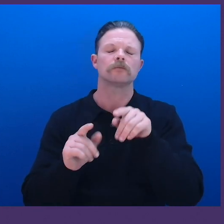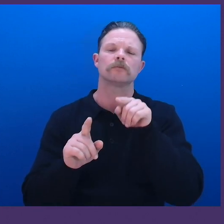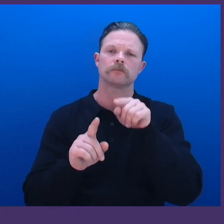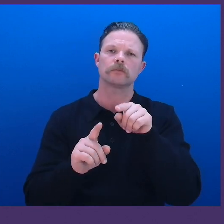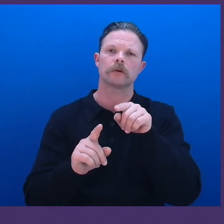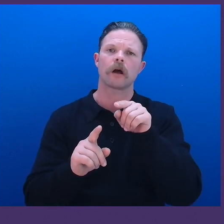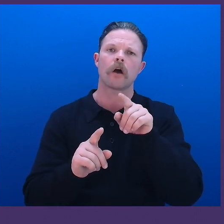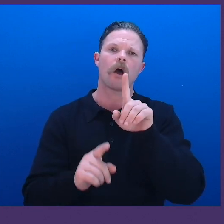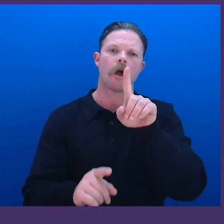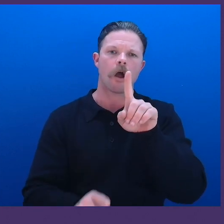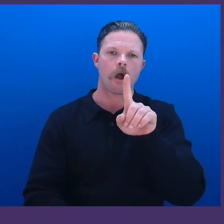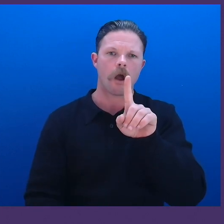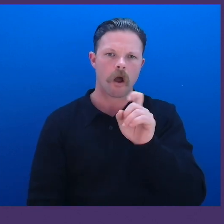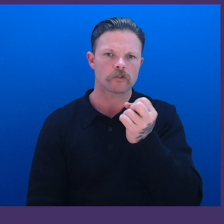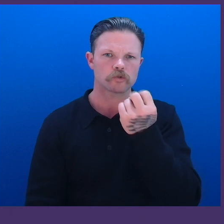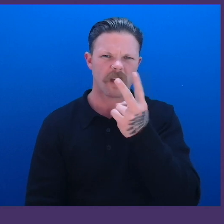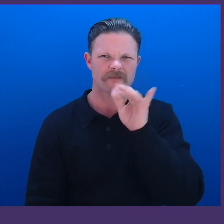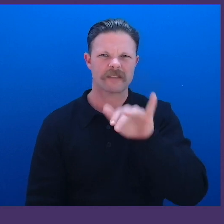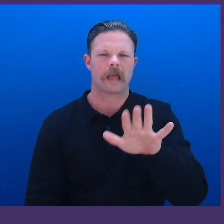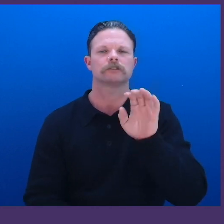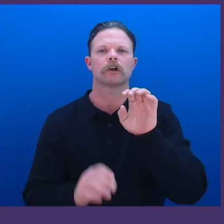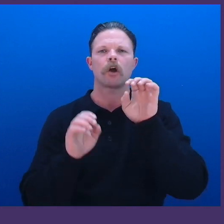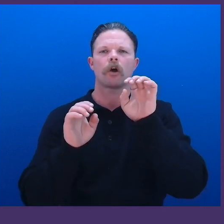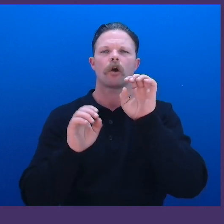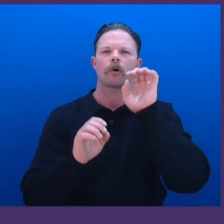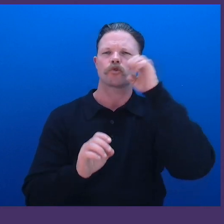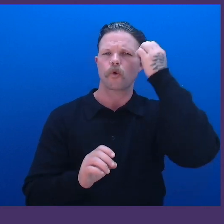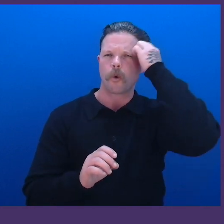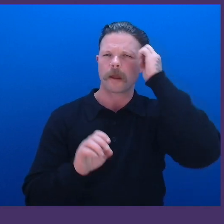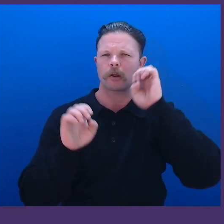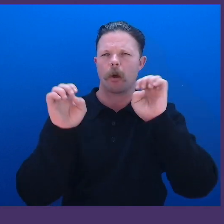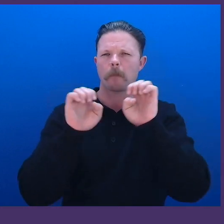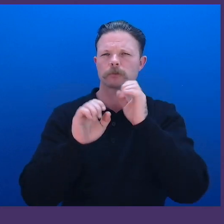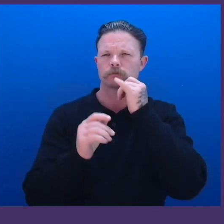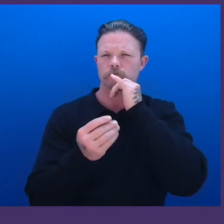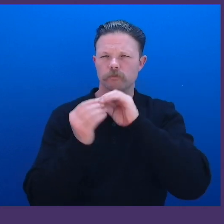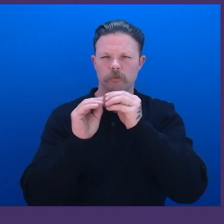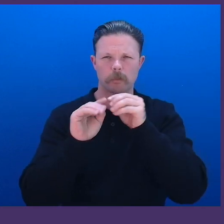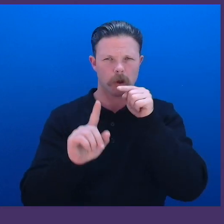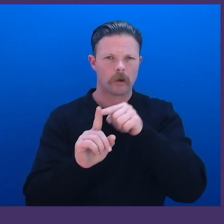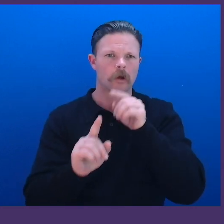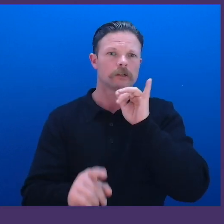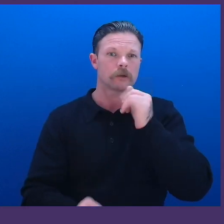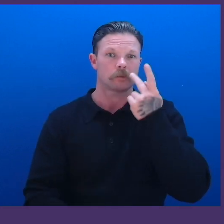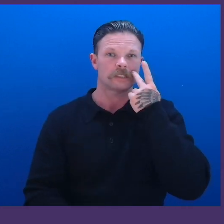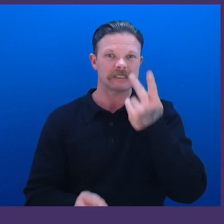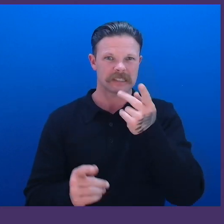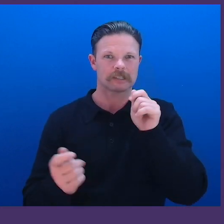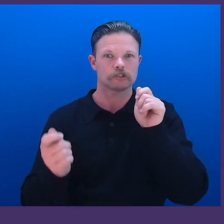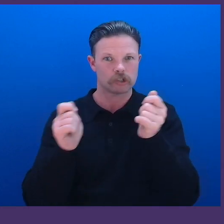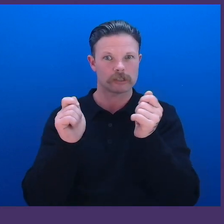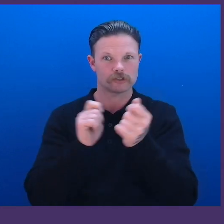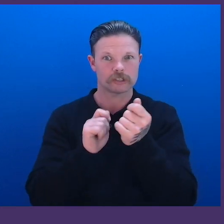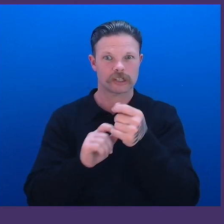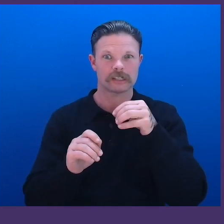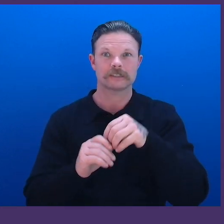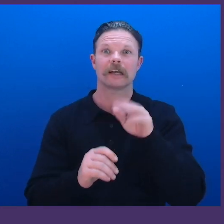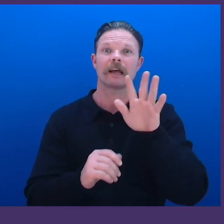which is the European emergency number. So, we see important changes especially in the digital domain. And one thing that I want to say as well is